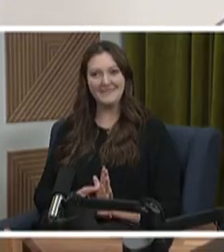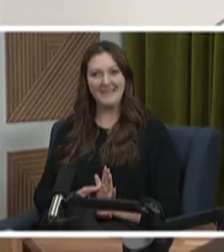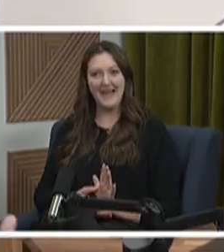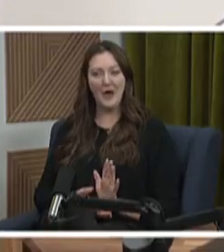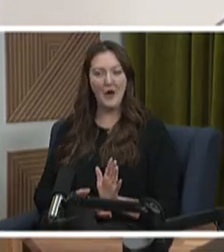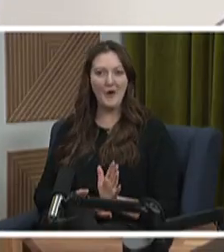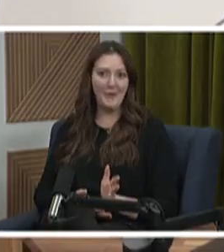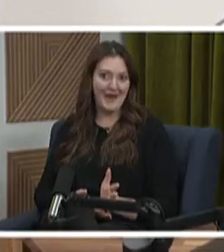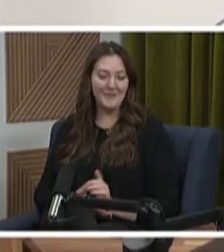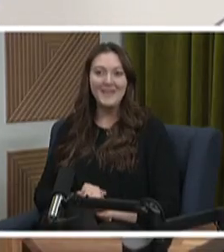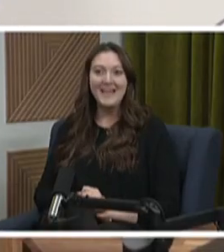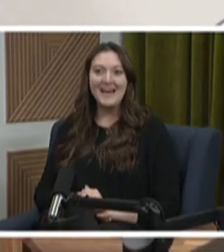Okay.